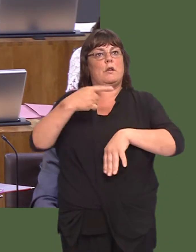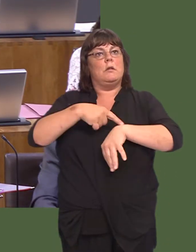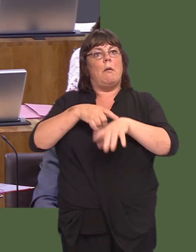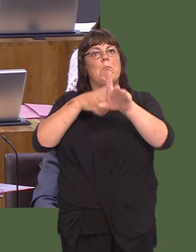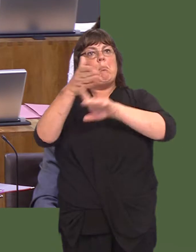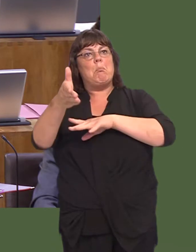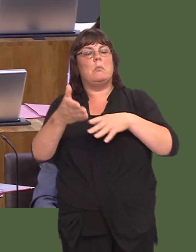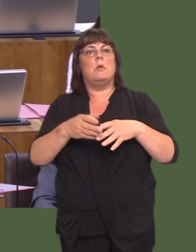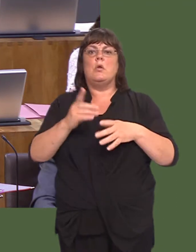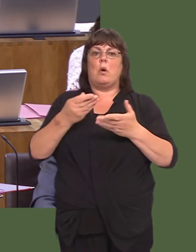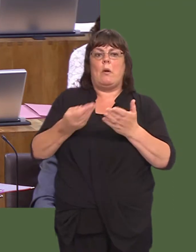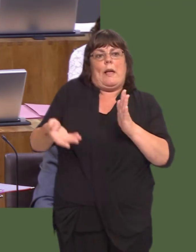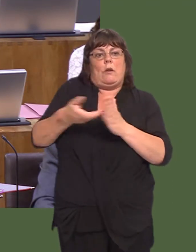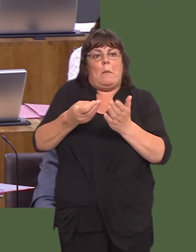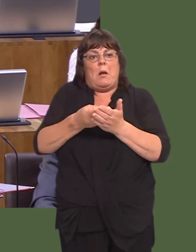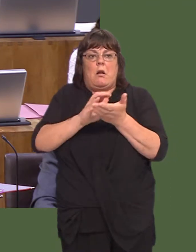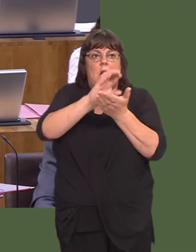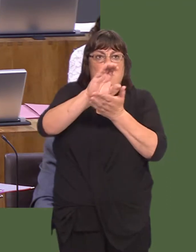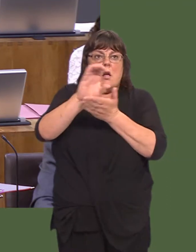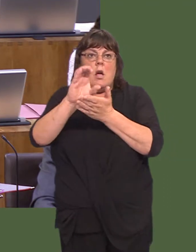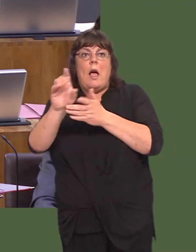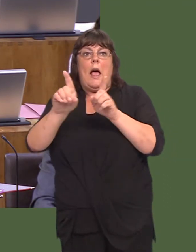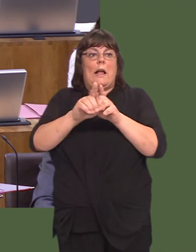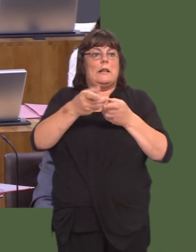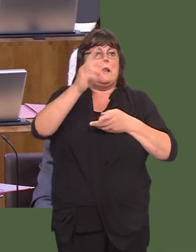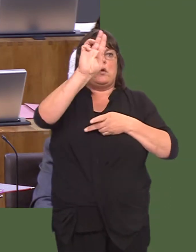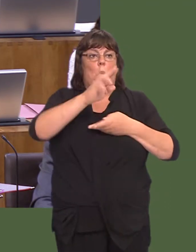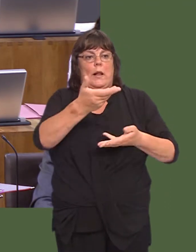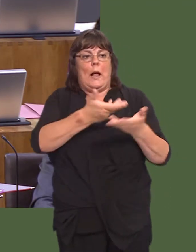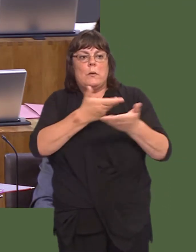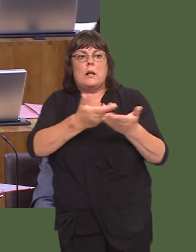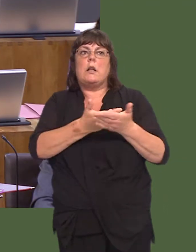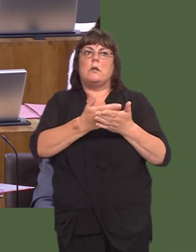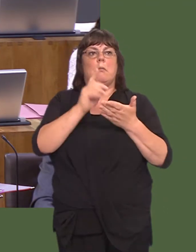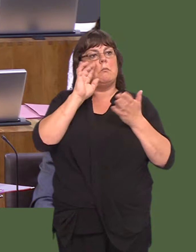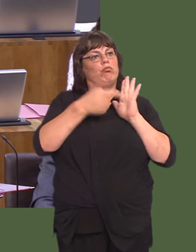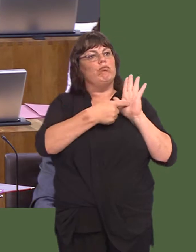So, the money that weíve put inóthe extra money weíve put inóto CAMHS, together with the counselling thatís available in schools, is bearing fruit.